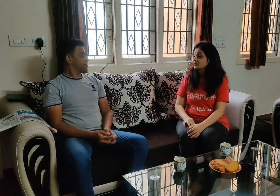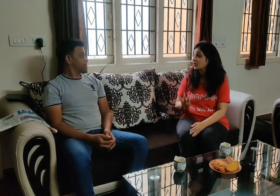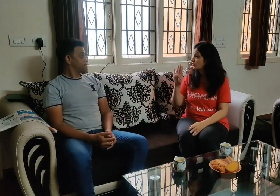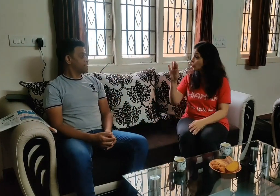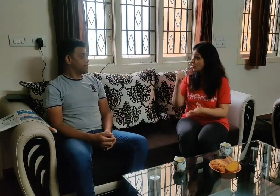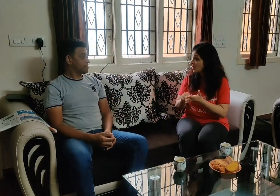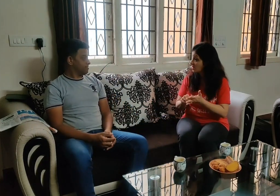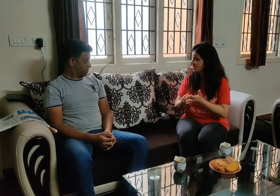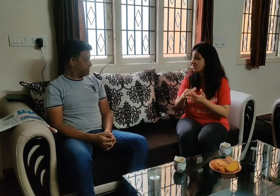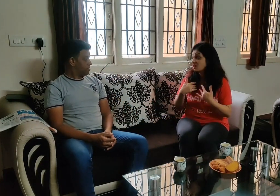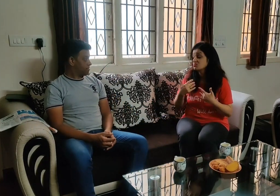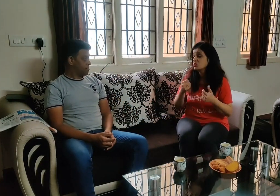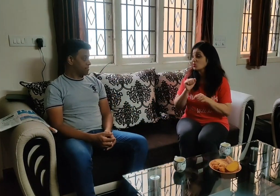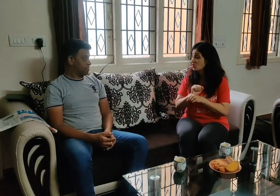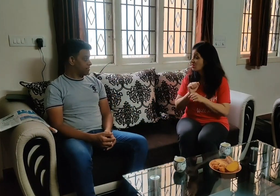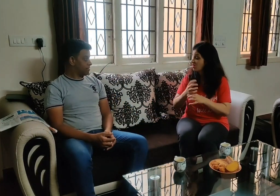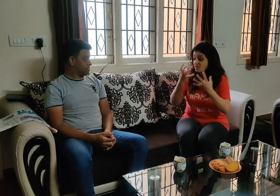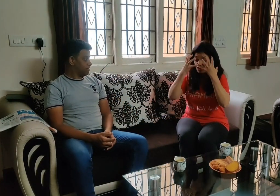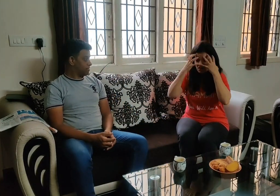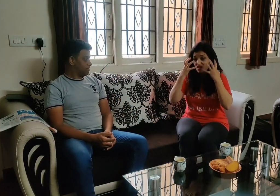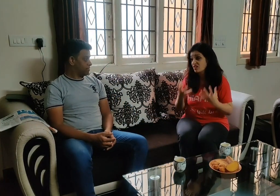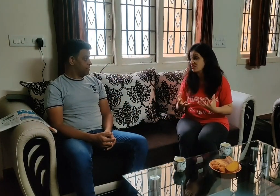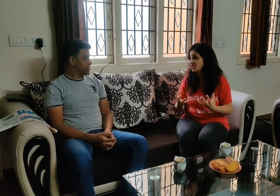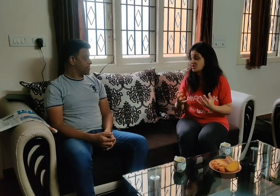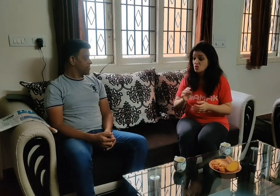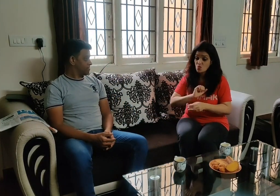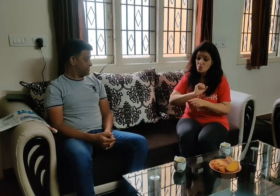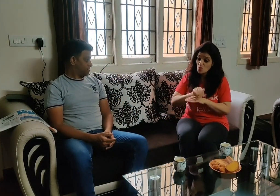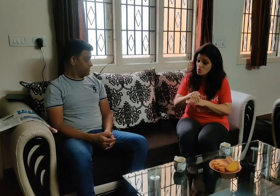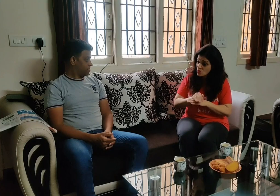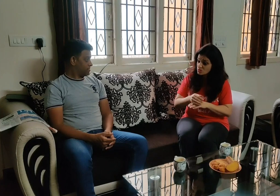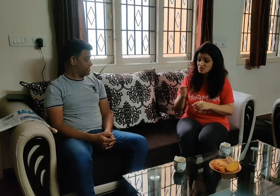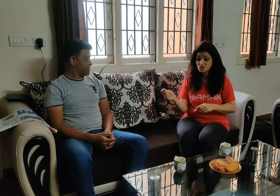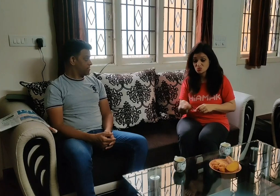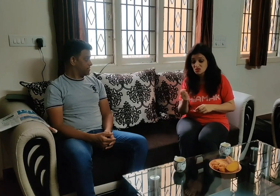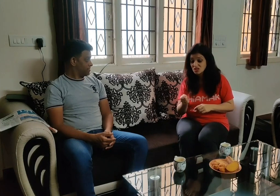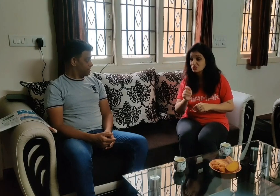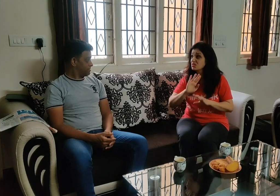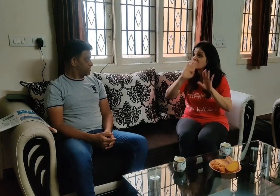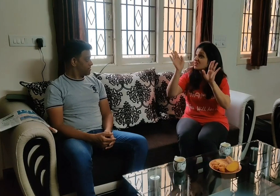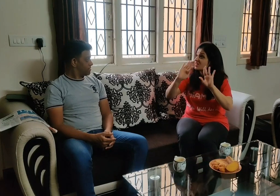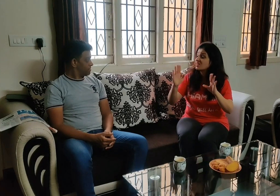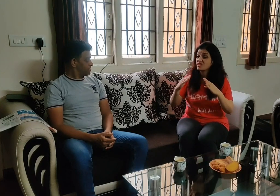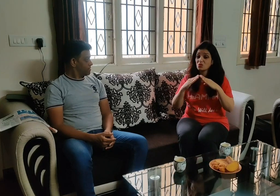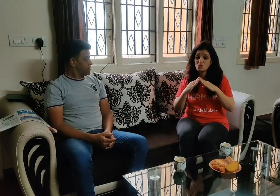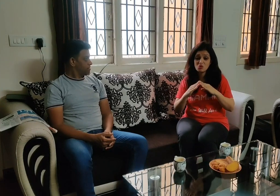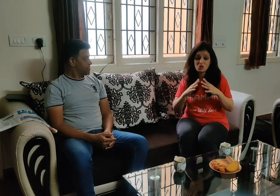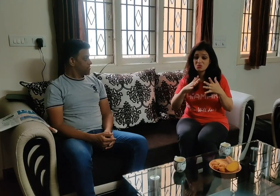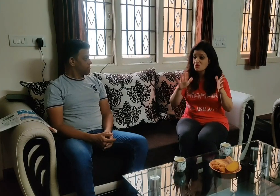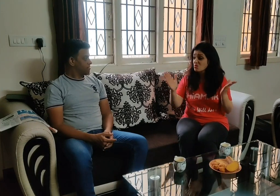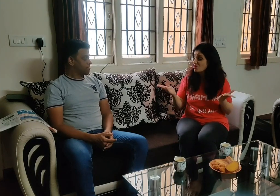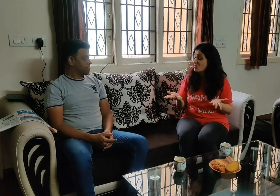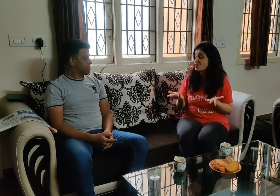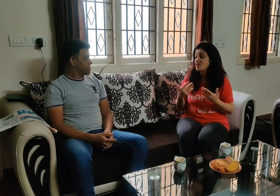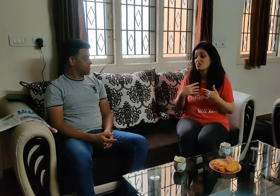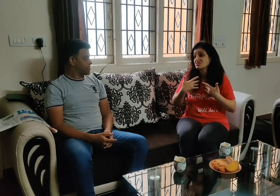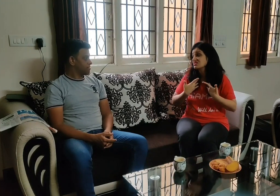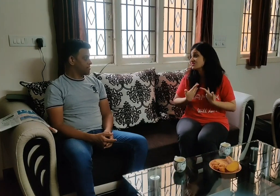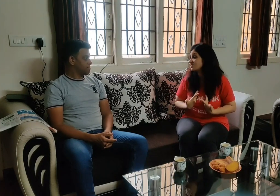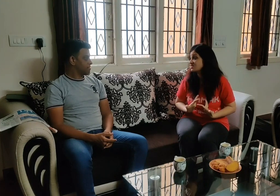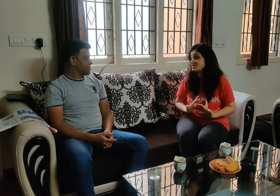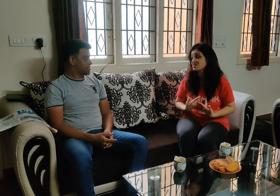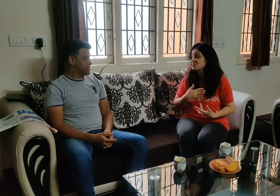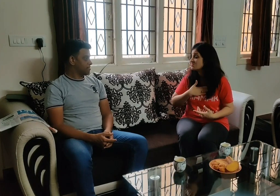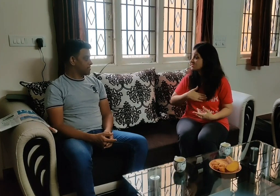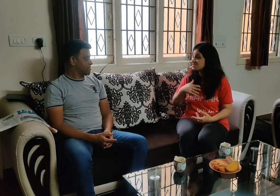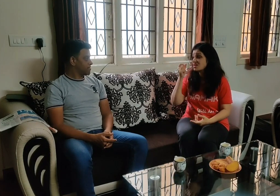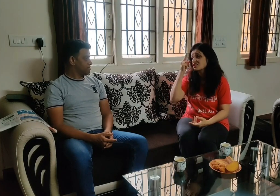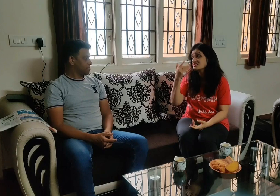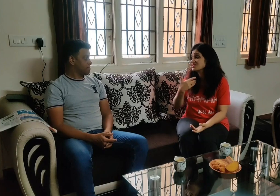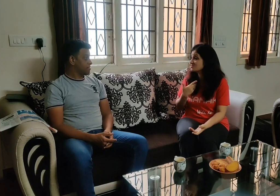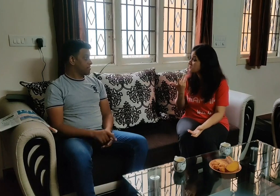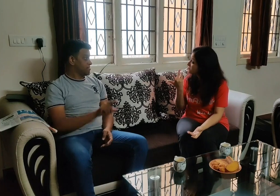For past 4 months, I am so tired to clean the house and many stuffs